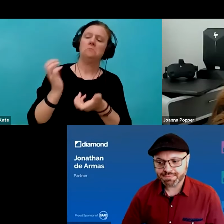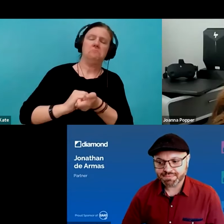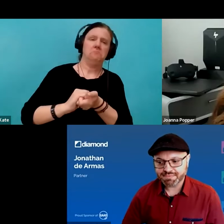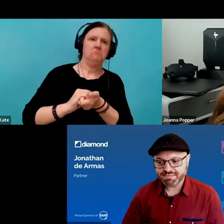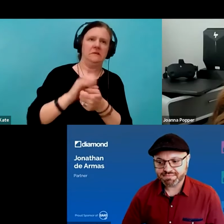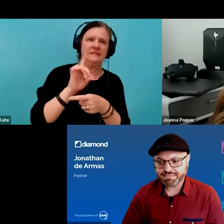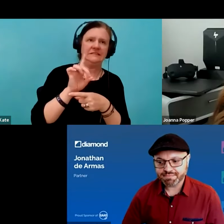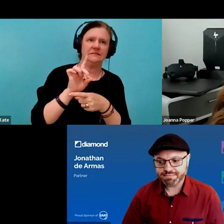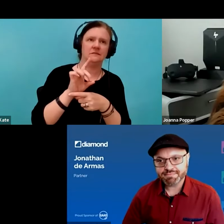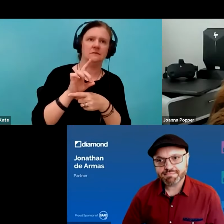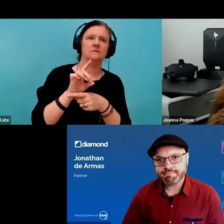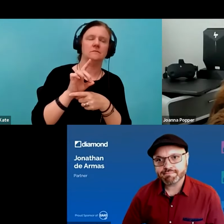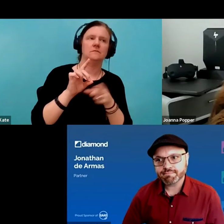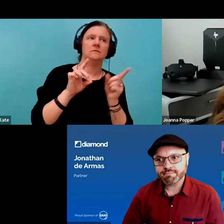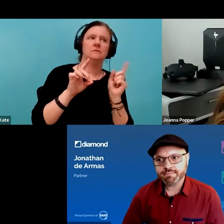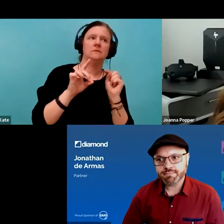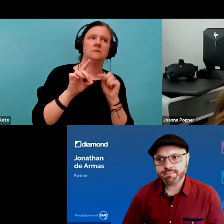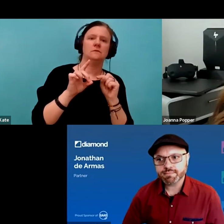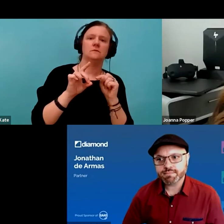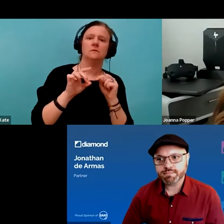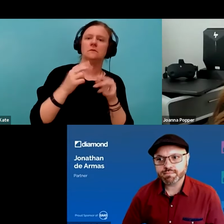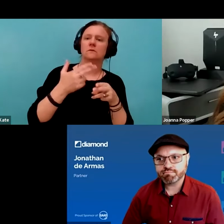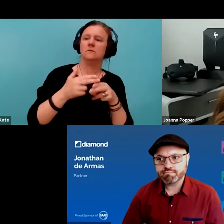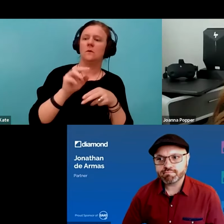Joanna Popper: HP was one of the early investors in a company called mojo vision